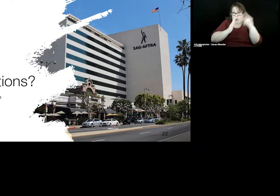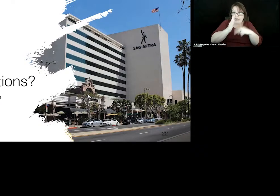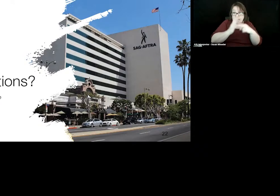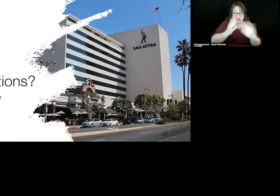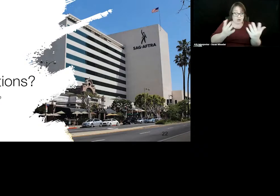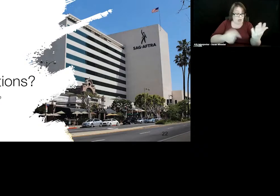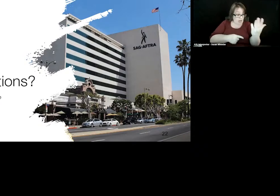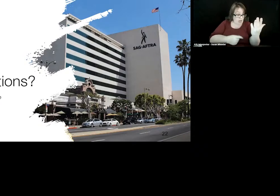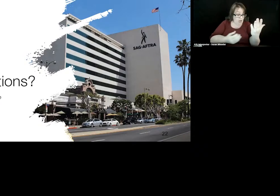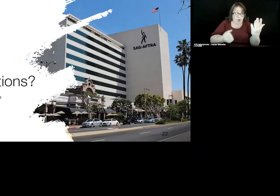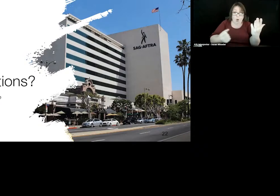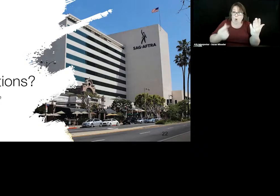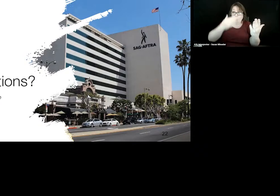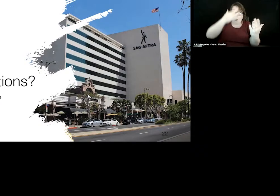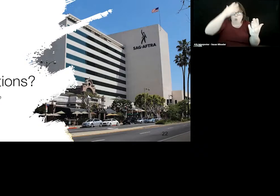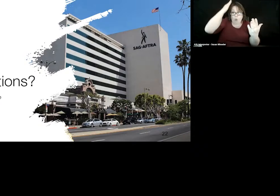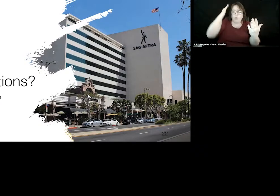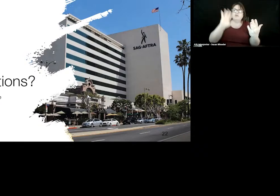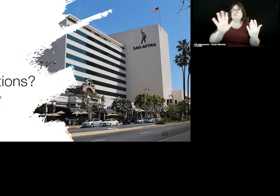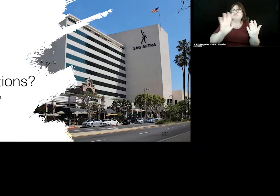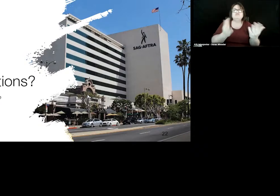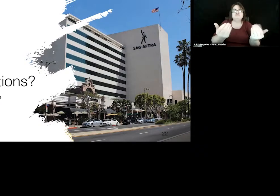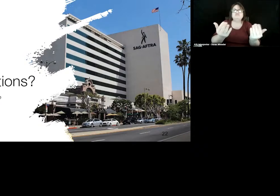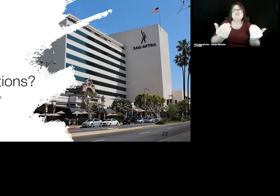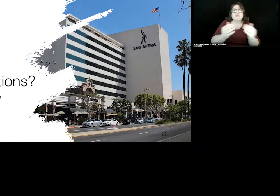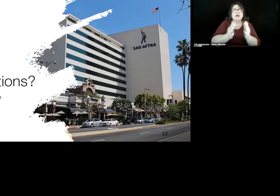please ask questions 'cause that's super important.